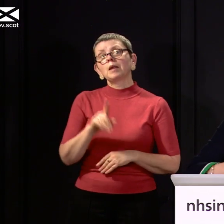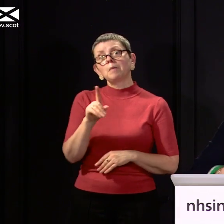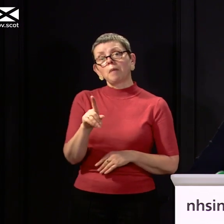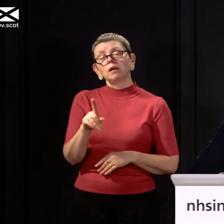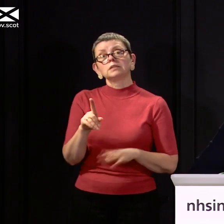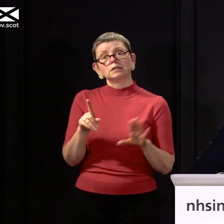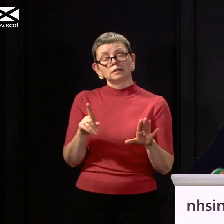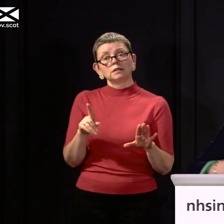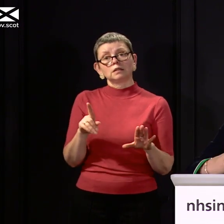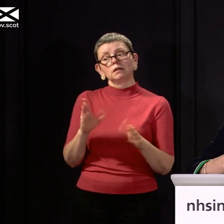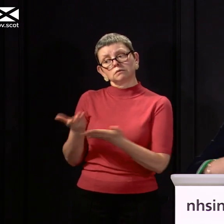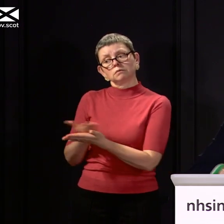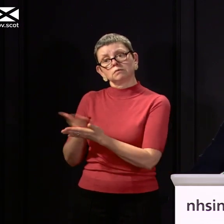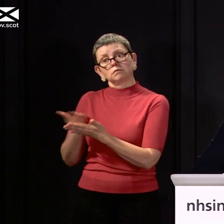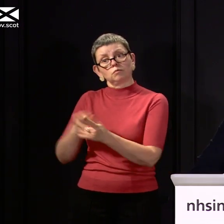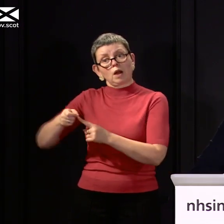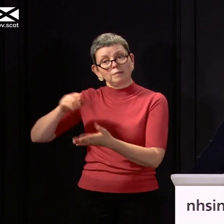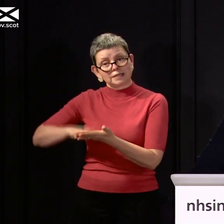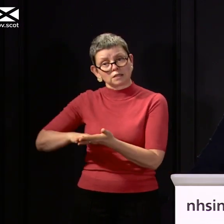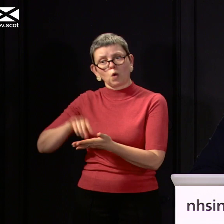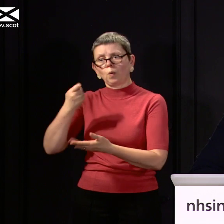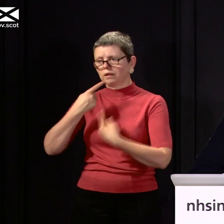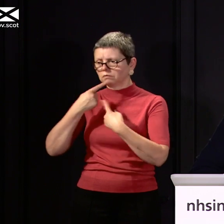spoken to the Prime Minister, and obviously he'll set out what he sets out on Sunday.